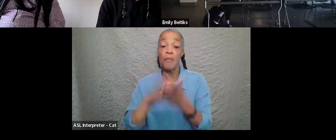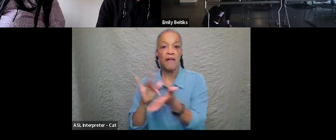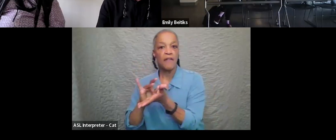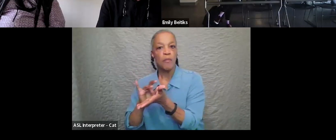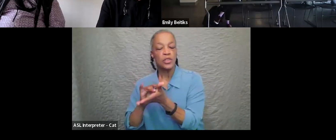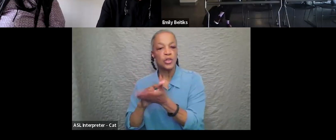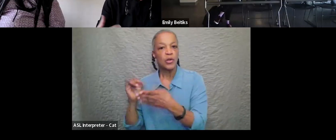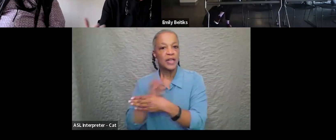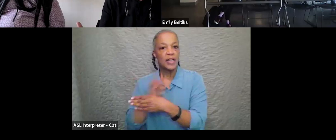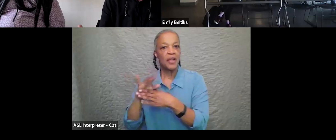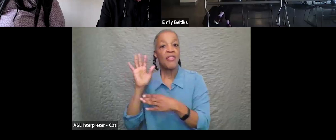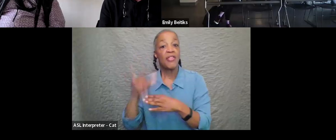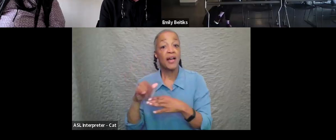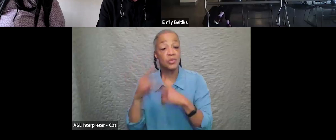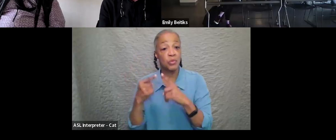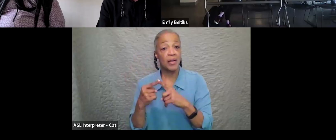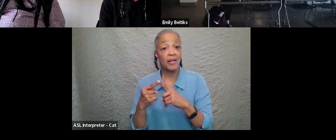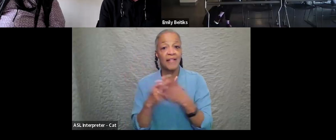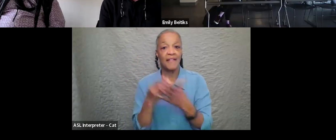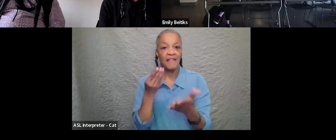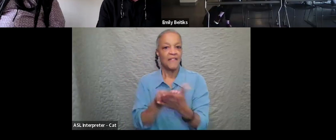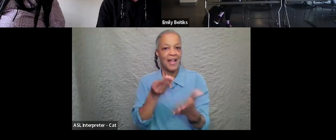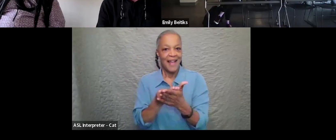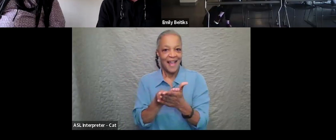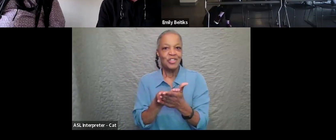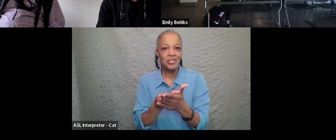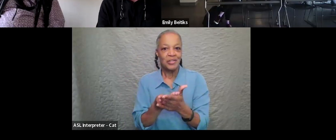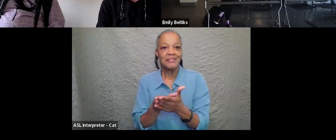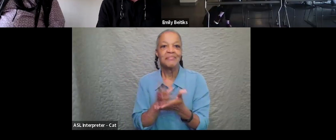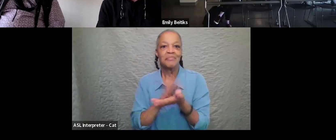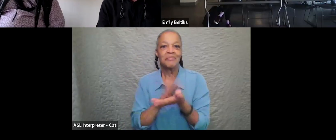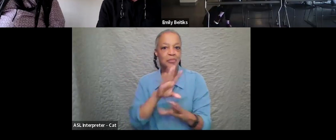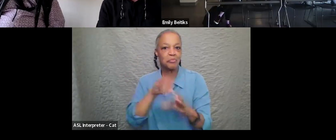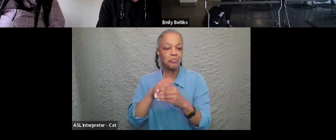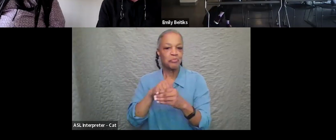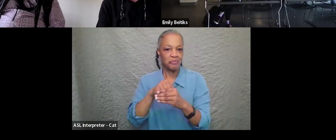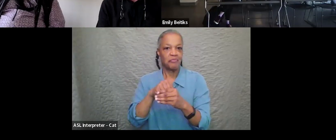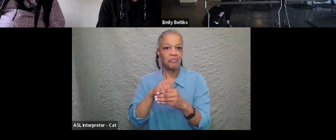that's when financial interest really started to come into play.